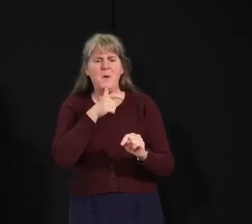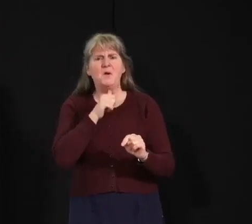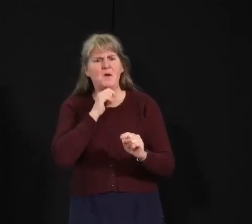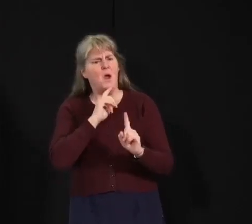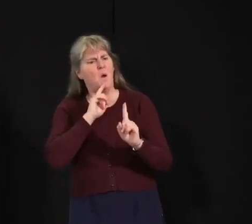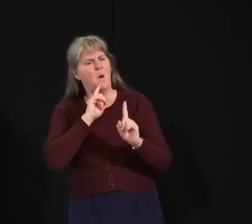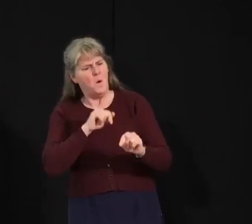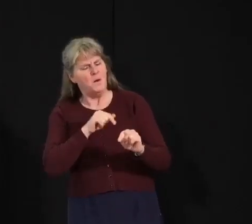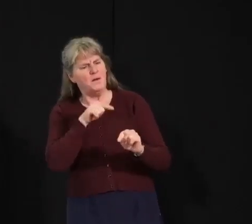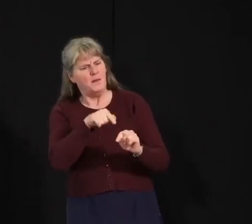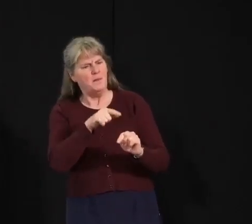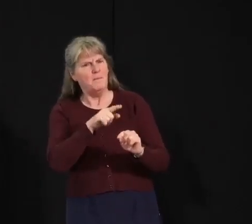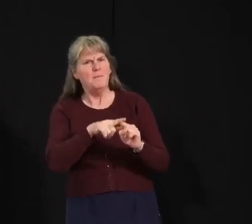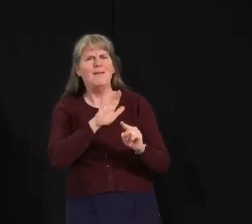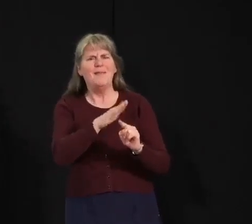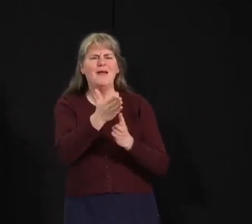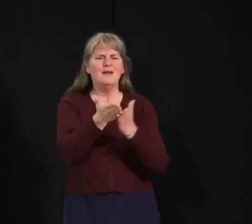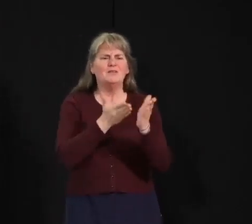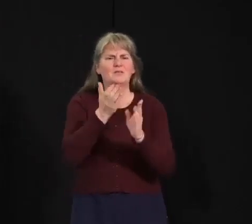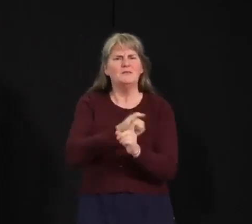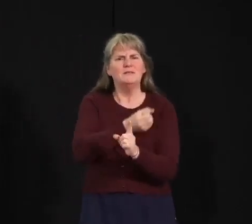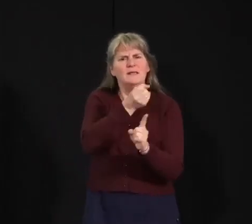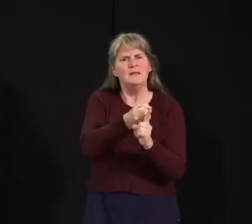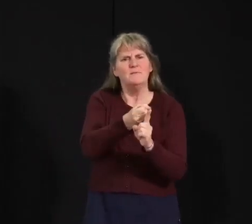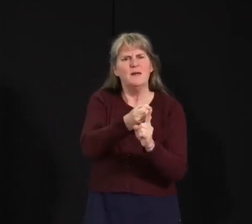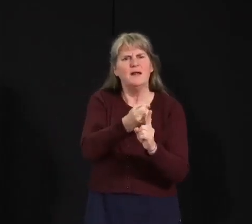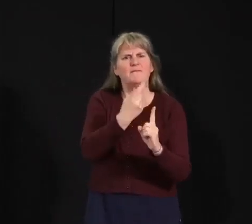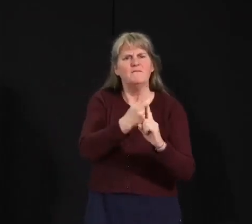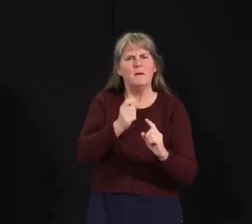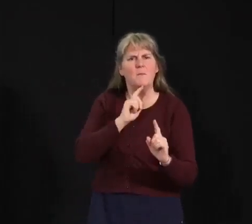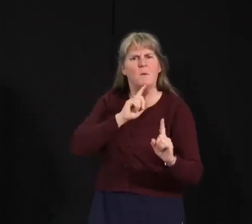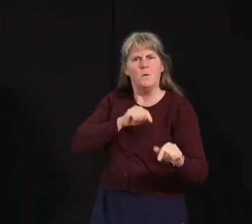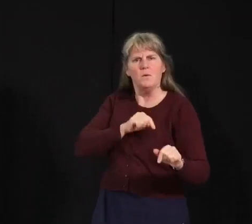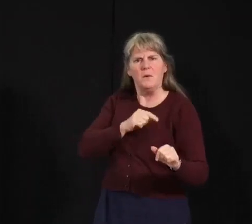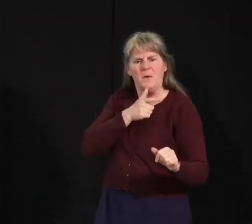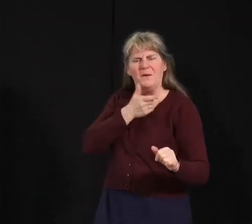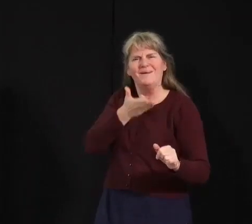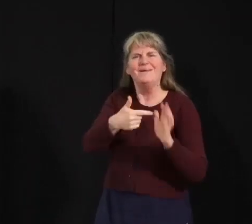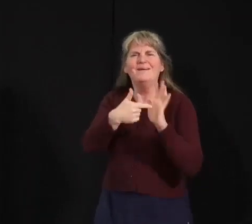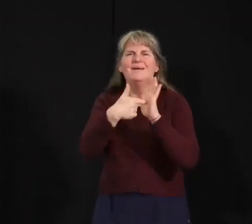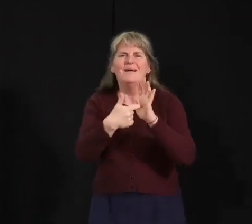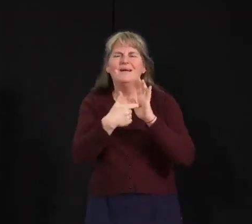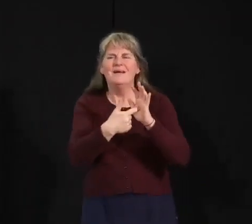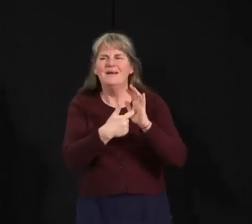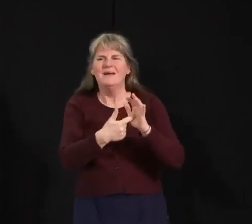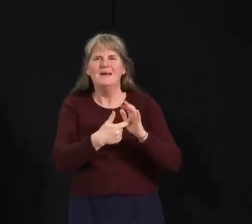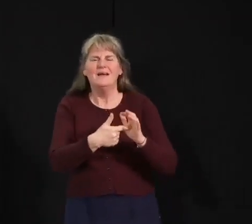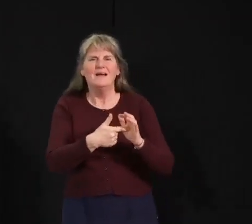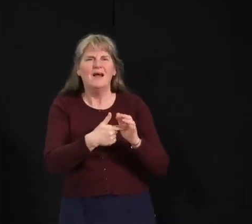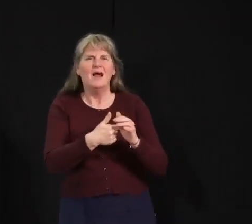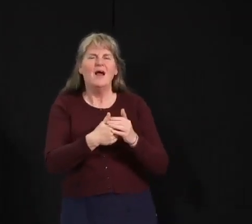can relax enough to allow for some opening up. What are some examples? This will involve looking at who